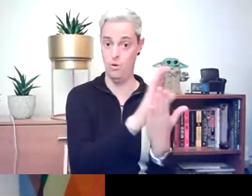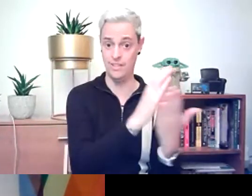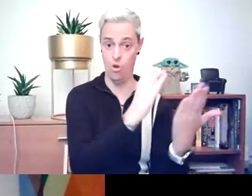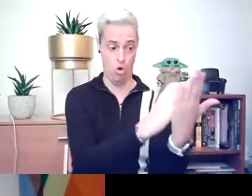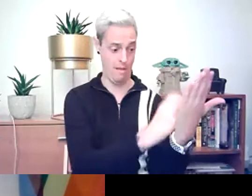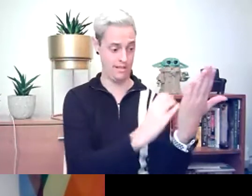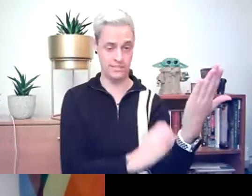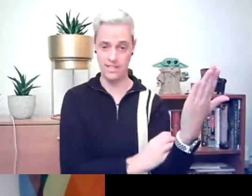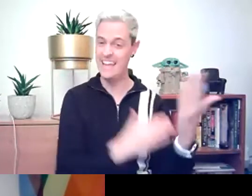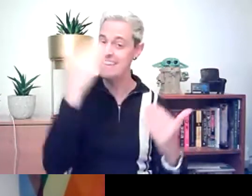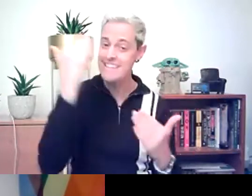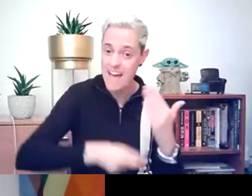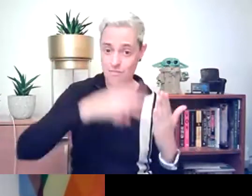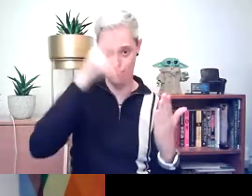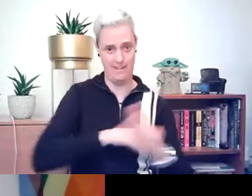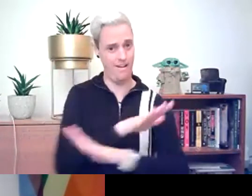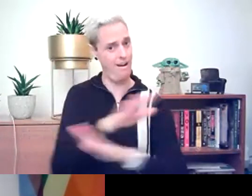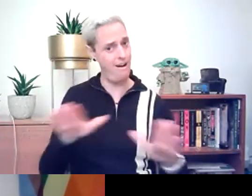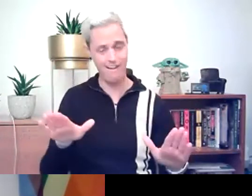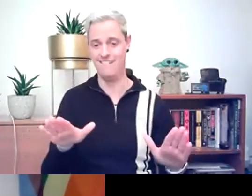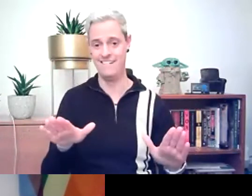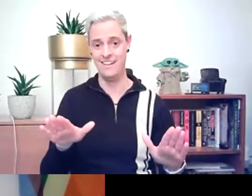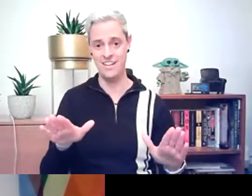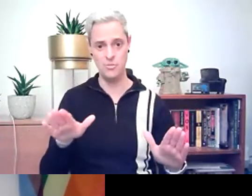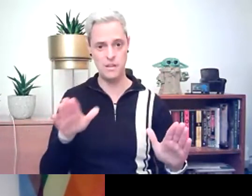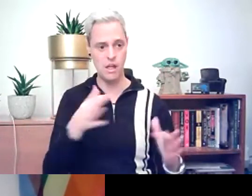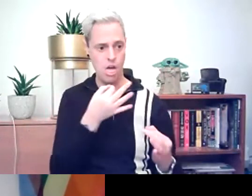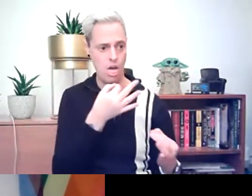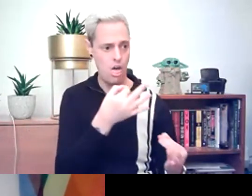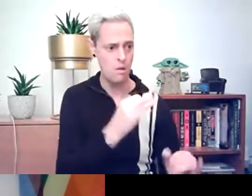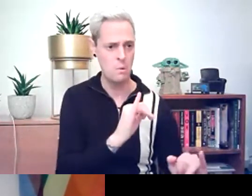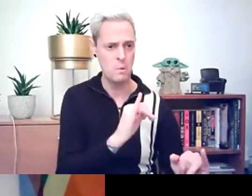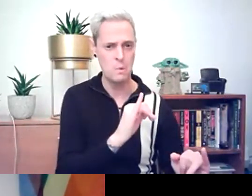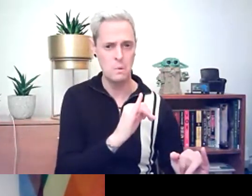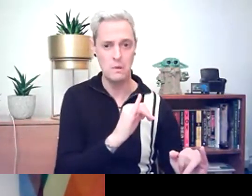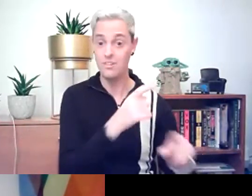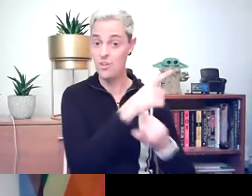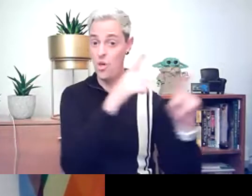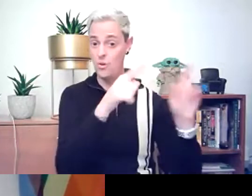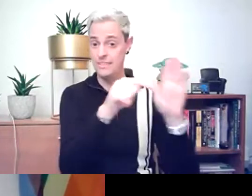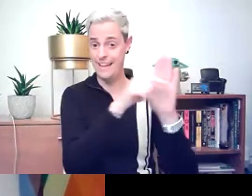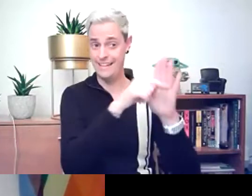harm your mental health, there is no good that can come with that and no point fighting with the trolls it's only going to make 18:42:46 you feel worse. Leave that alone.